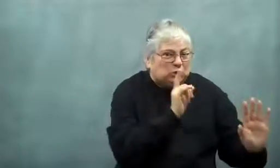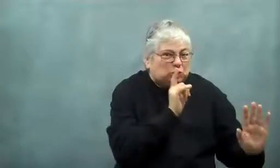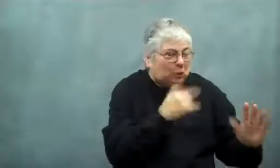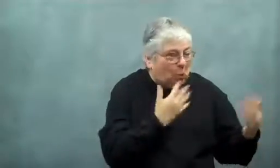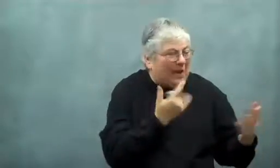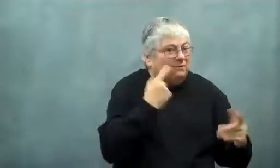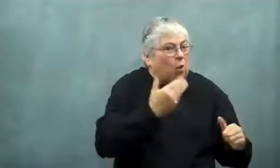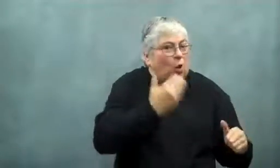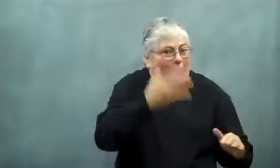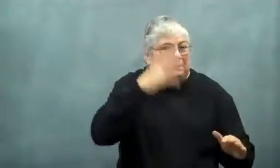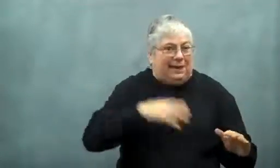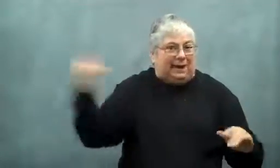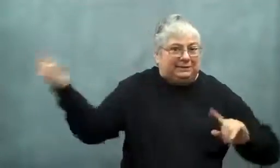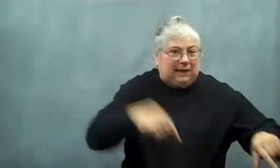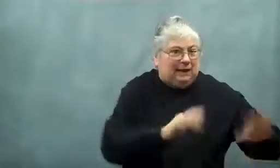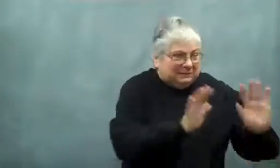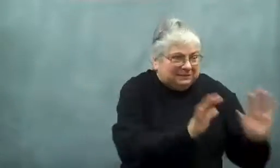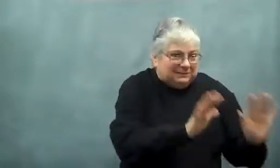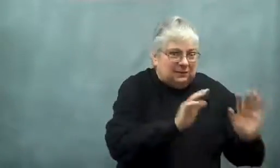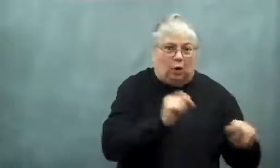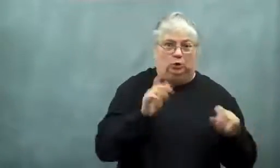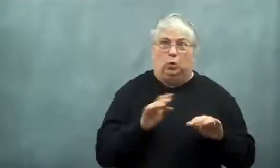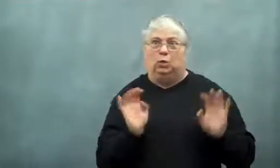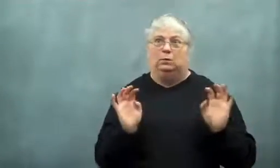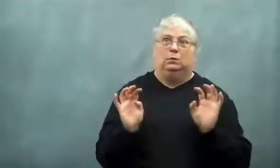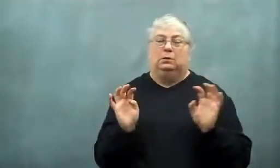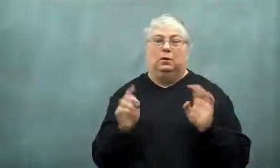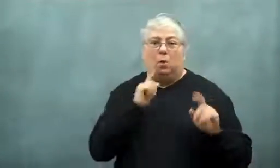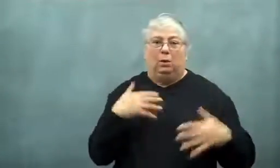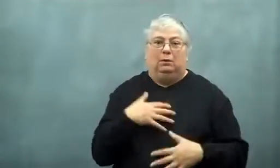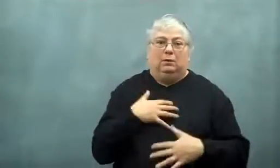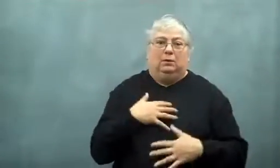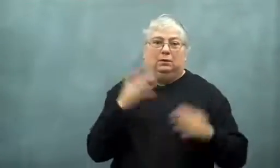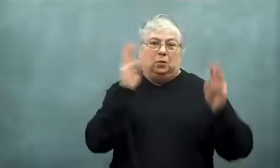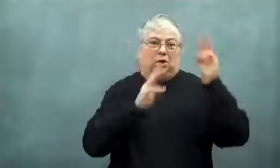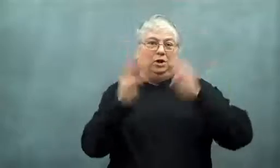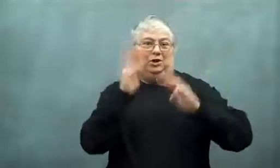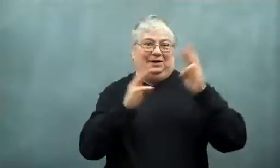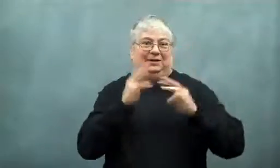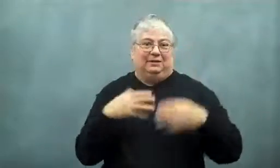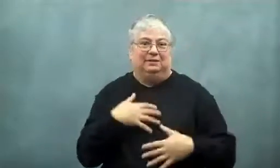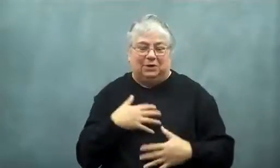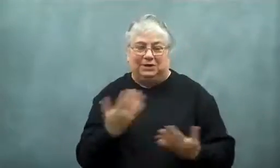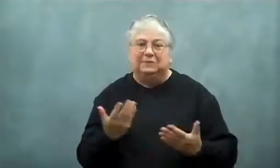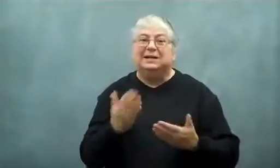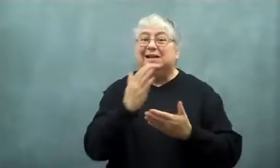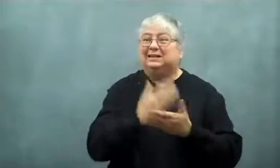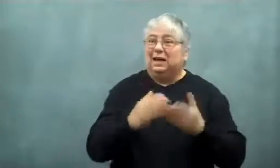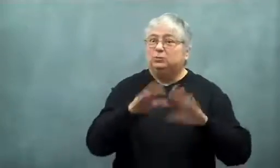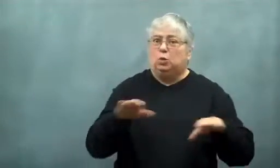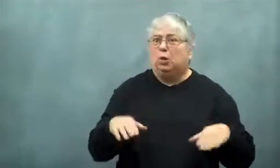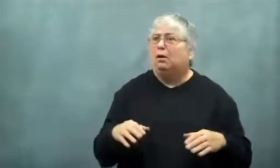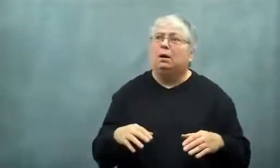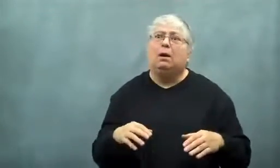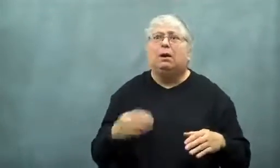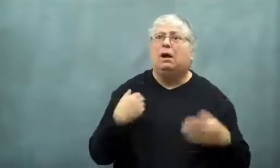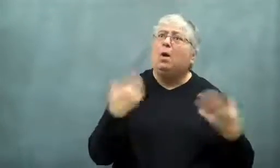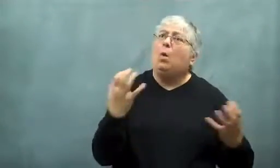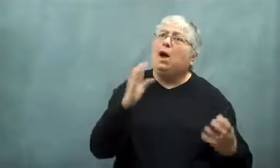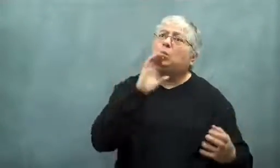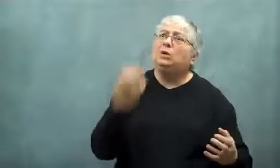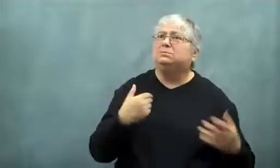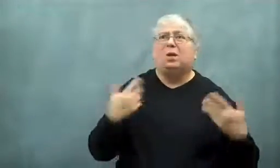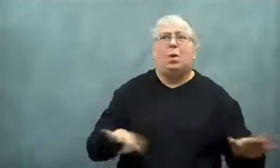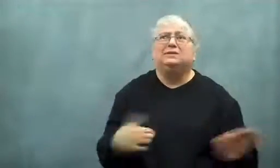they should be quiet and wait for the good guy to come.